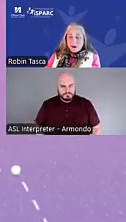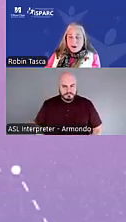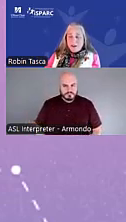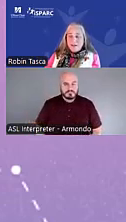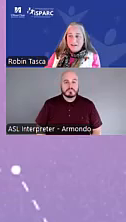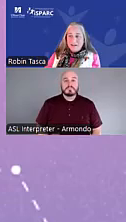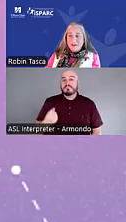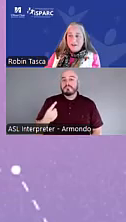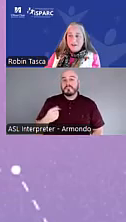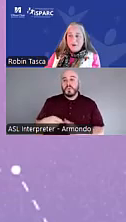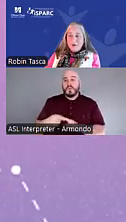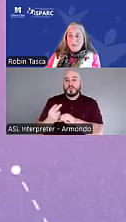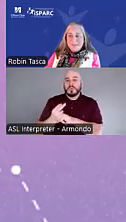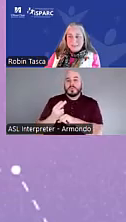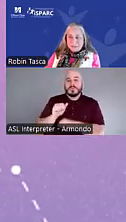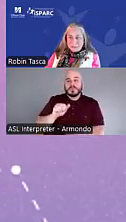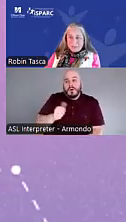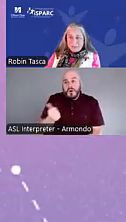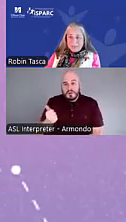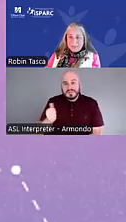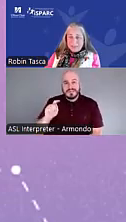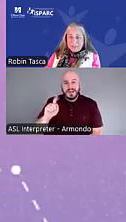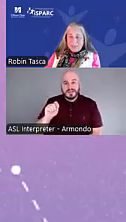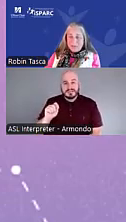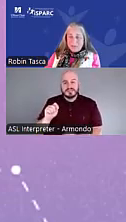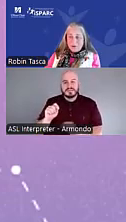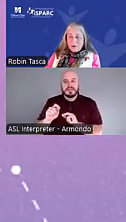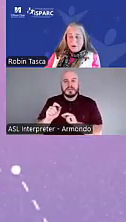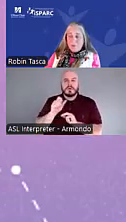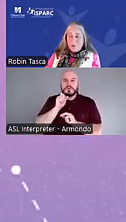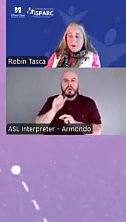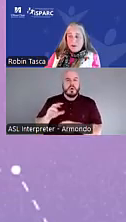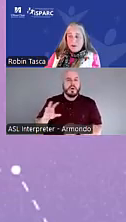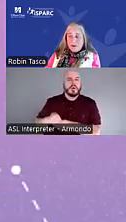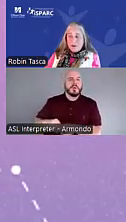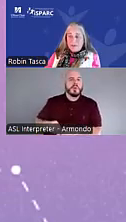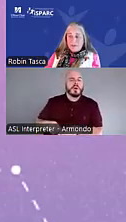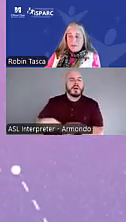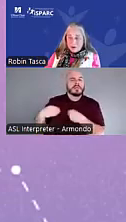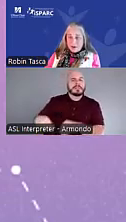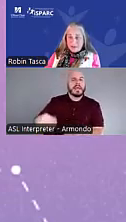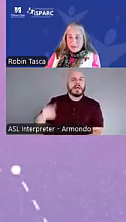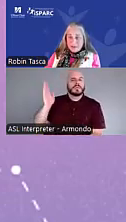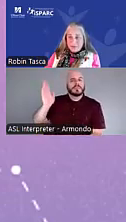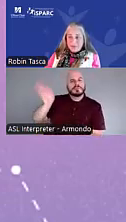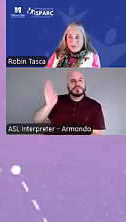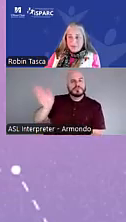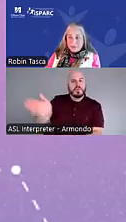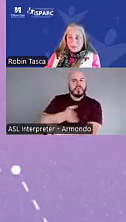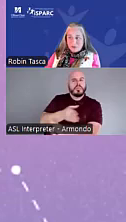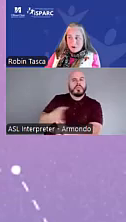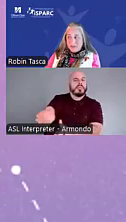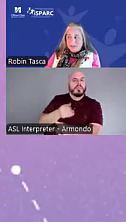do not put a sales pitch for whatever it is you're trying to describe.